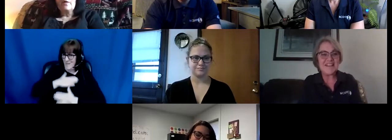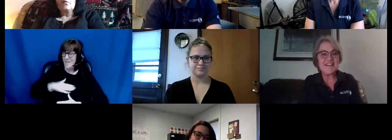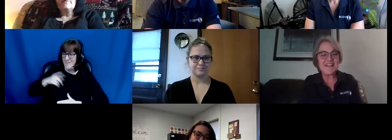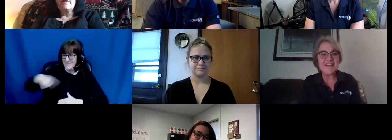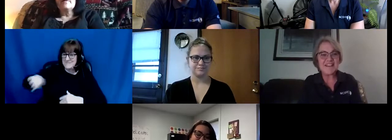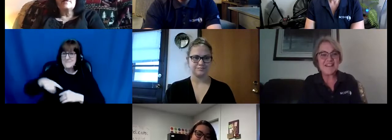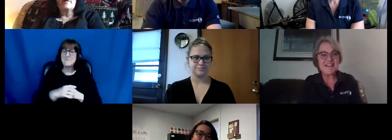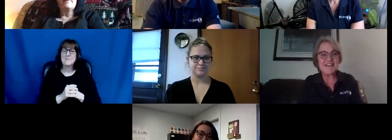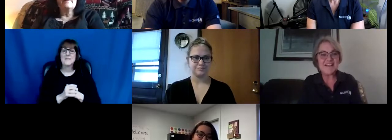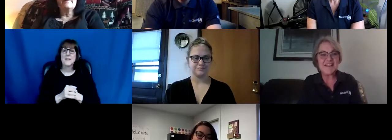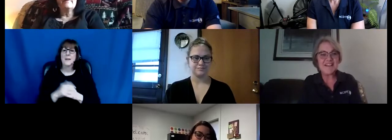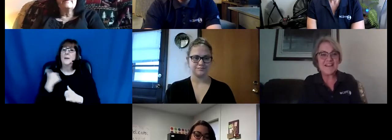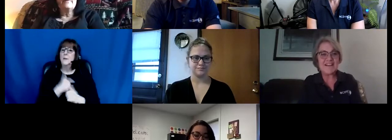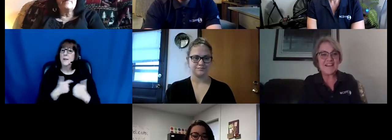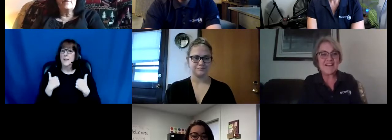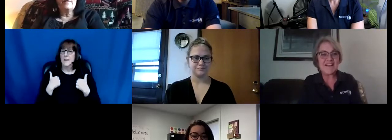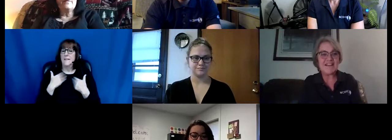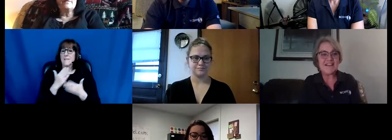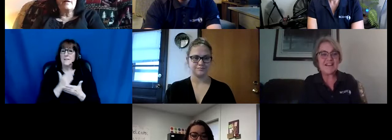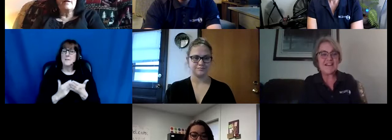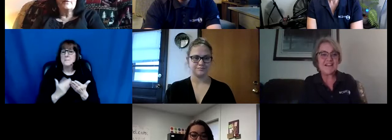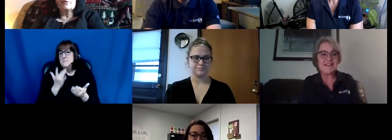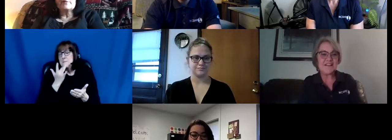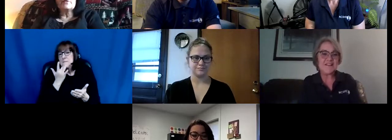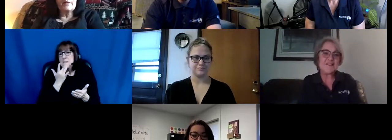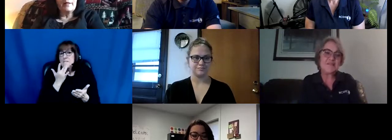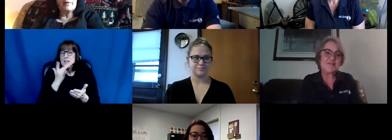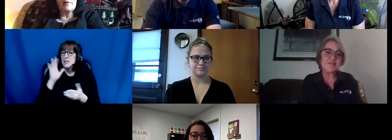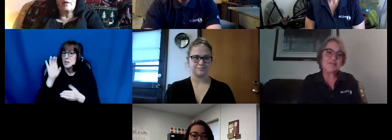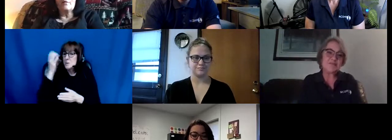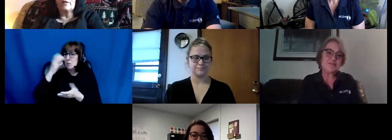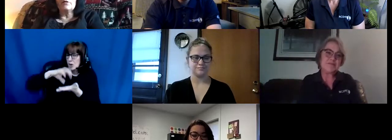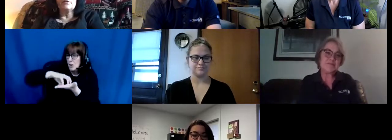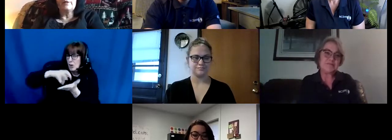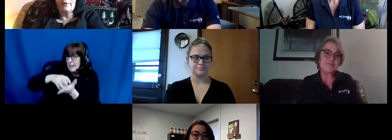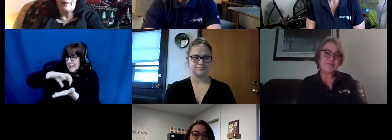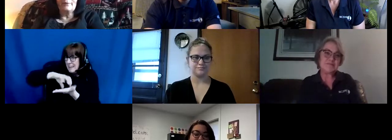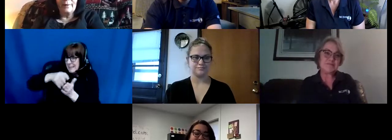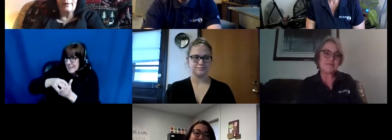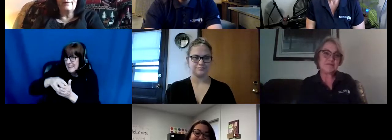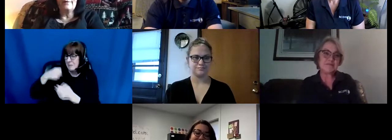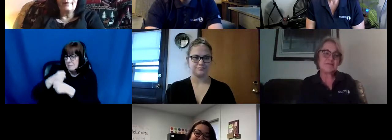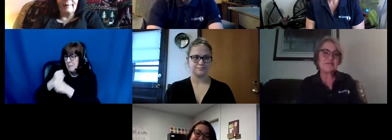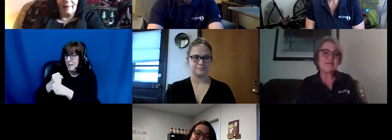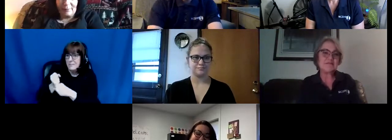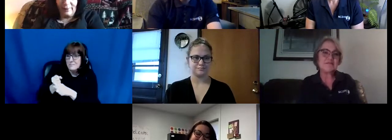We've got some favorite uh Christmas cookies that we do year after year after year